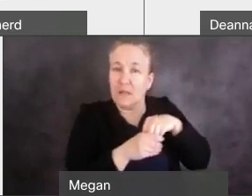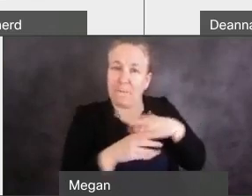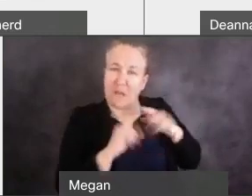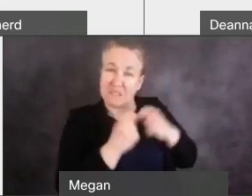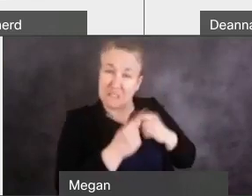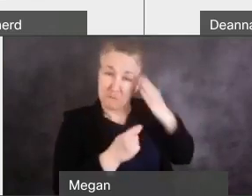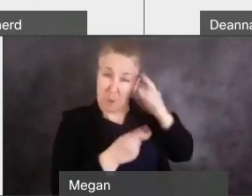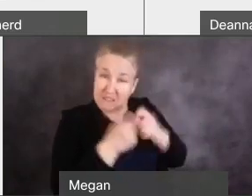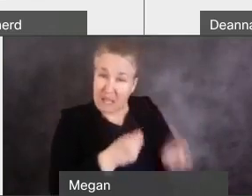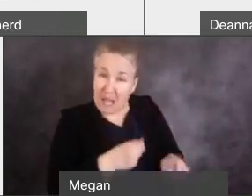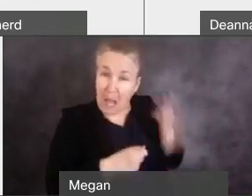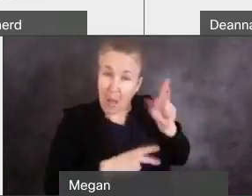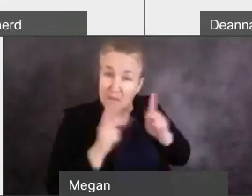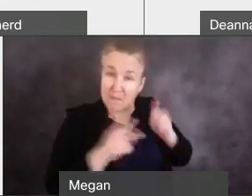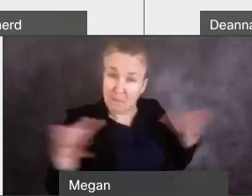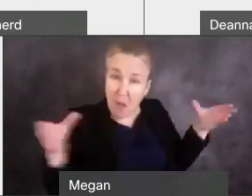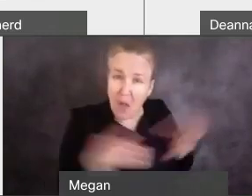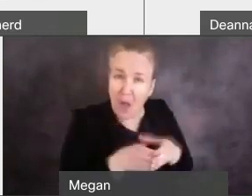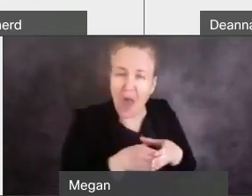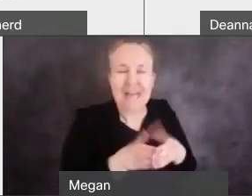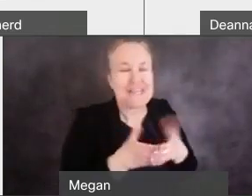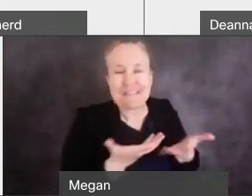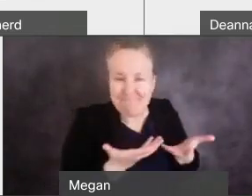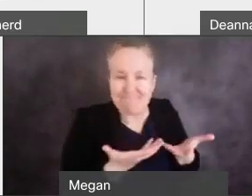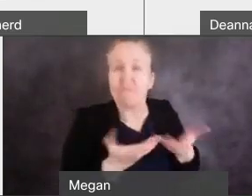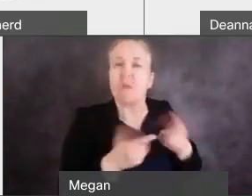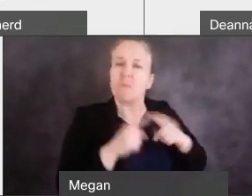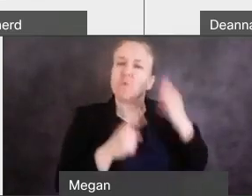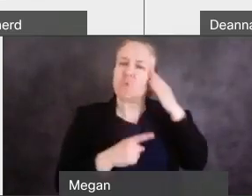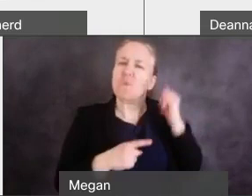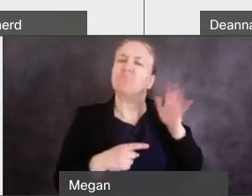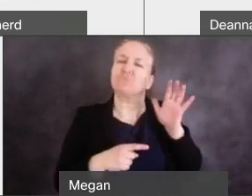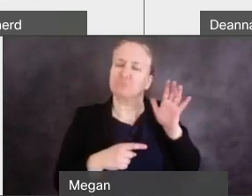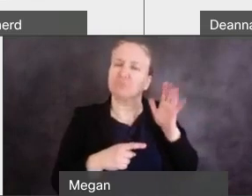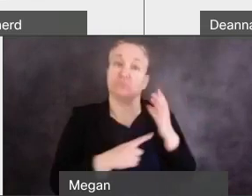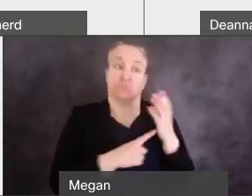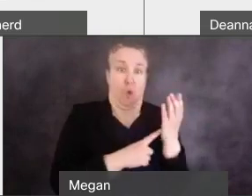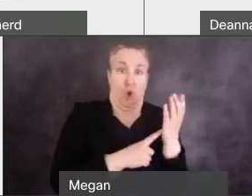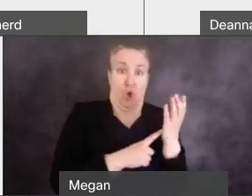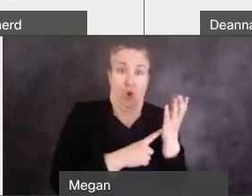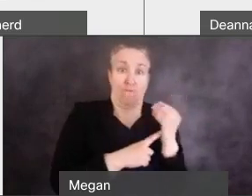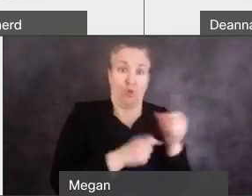number of people that participated but we do know that there were 14 cheer teams in total.